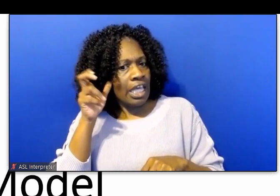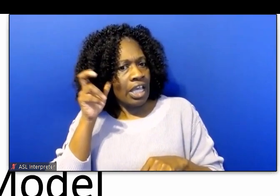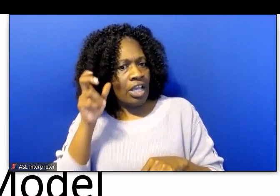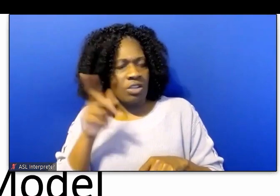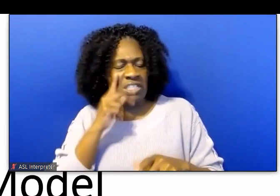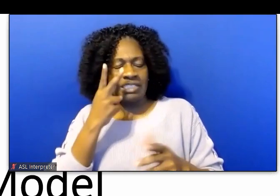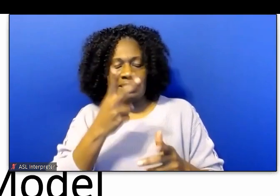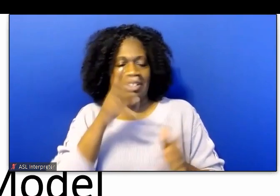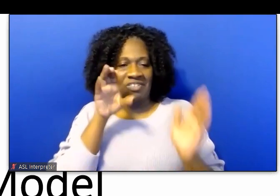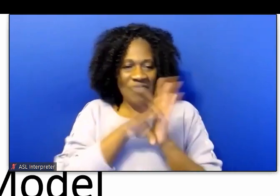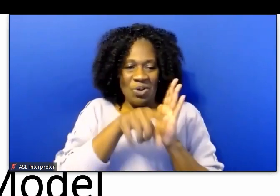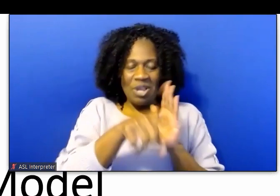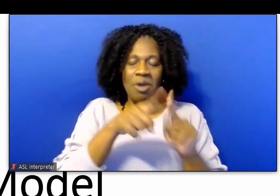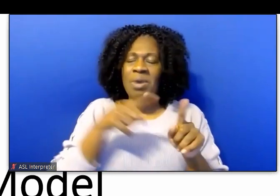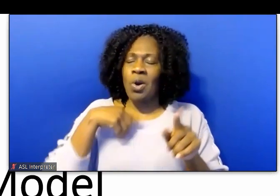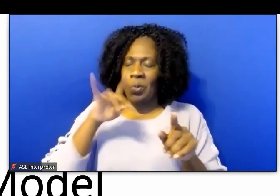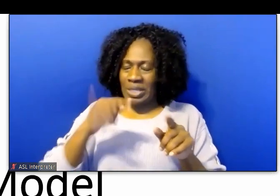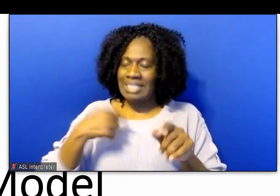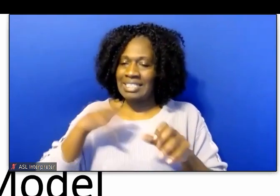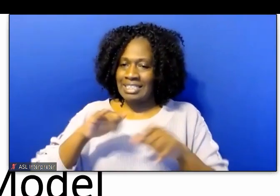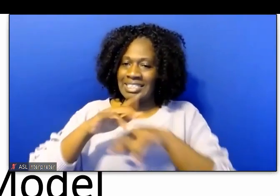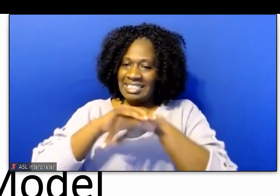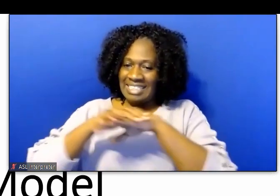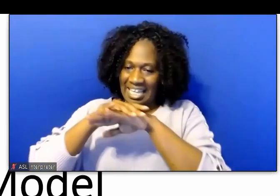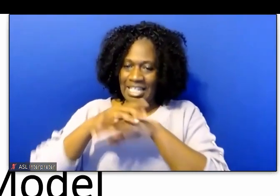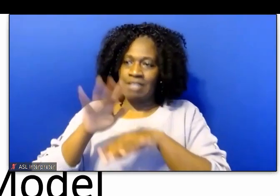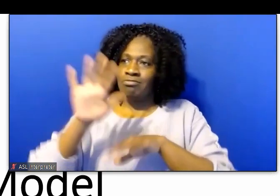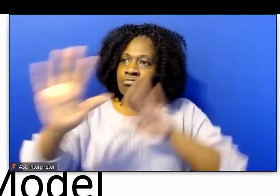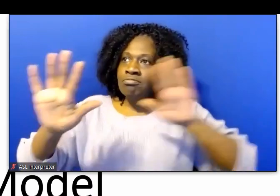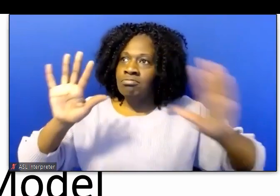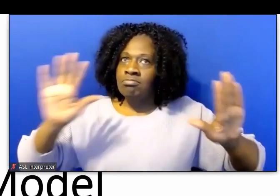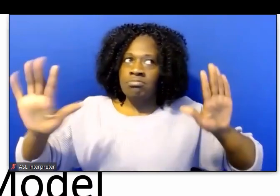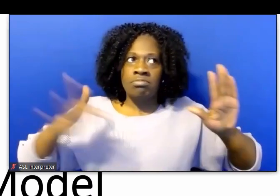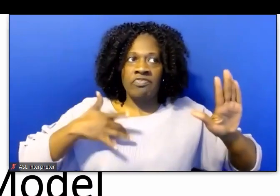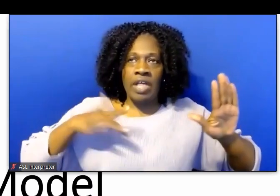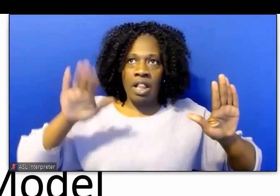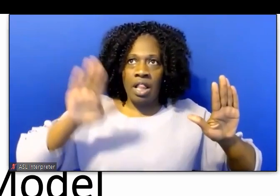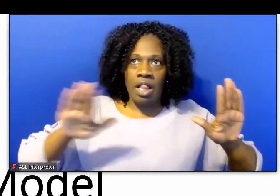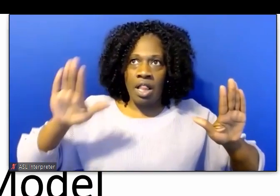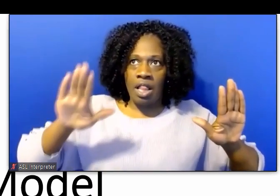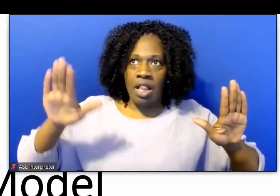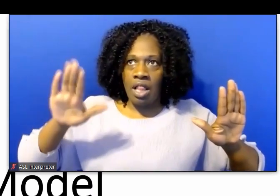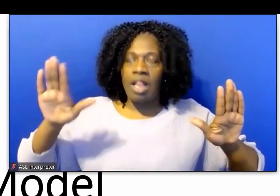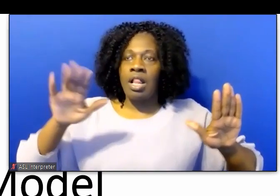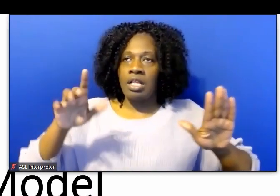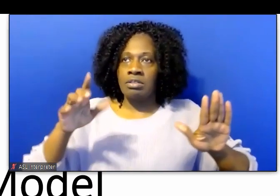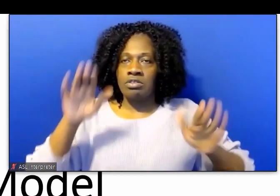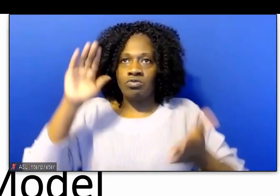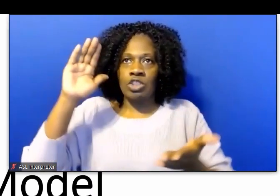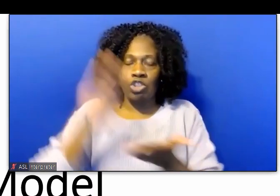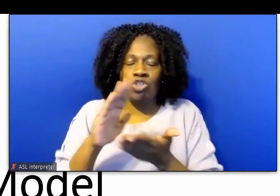but that day we actually did tactile experiences so they could experience the art with reduced barriers.